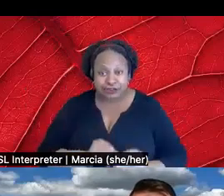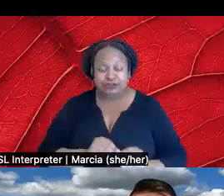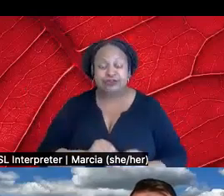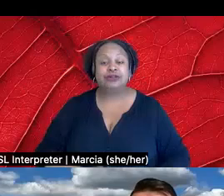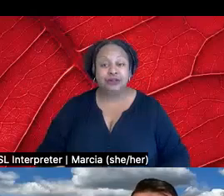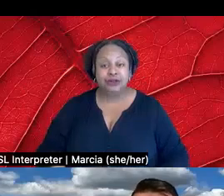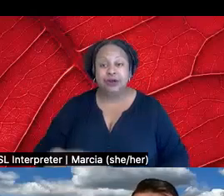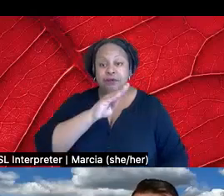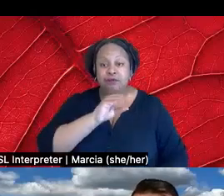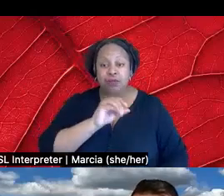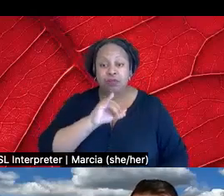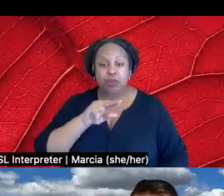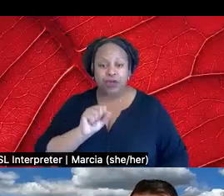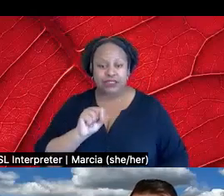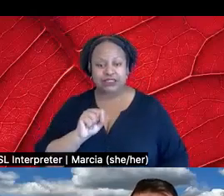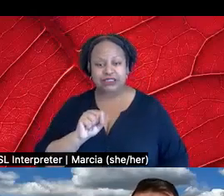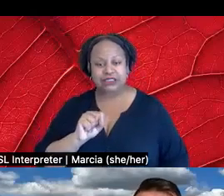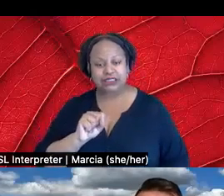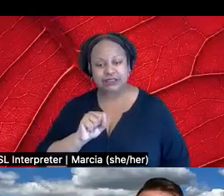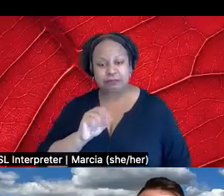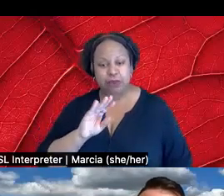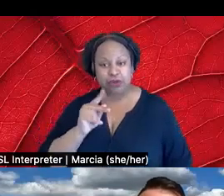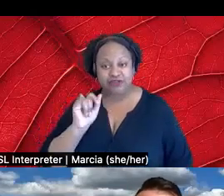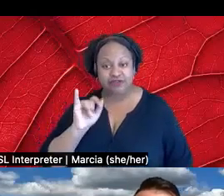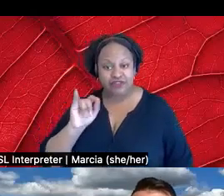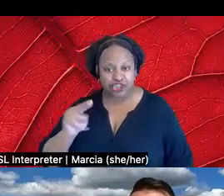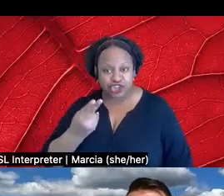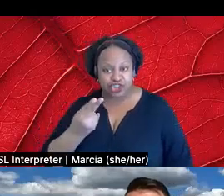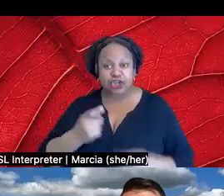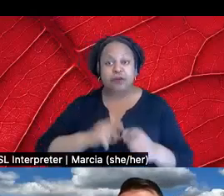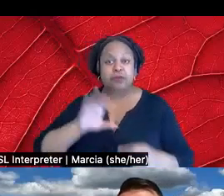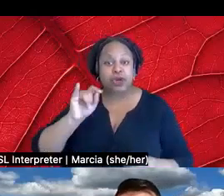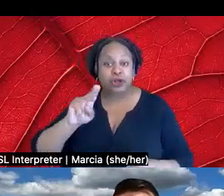Boris Flukovic at Carleton University and the entire Canada Accessibility Network